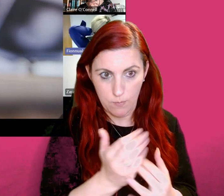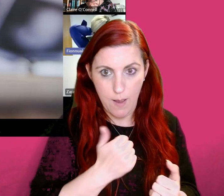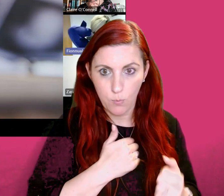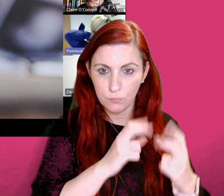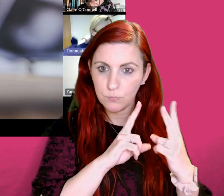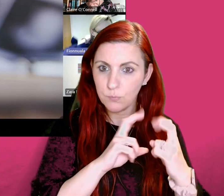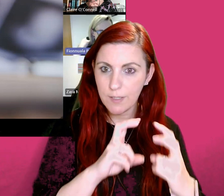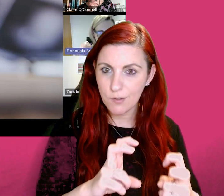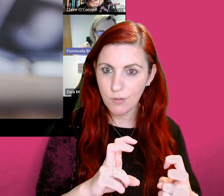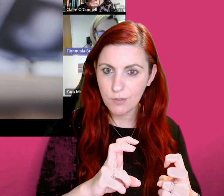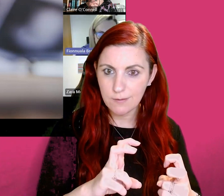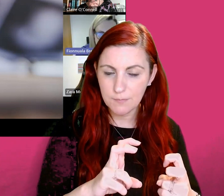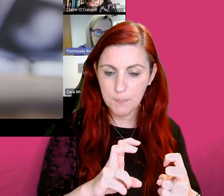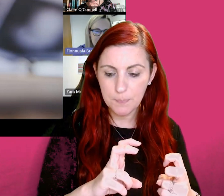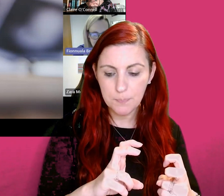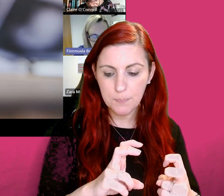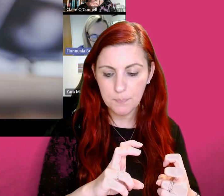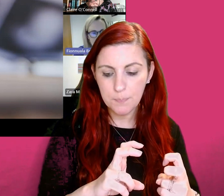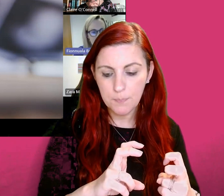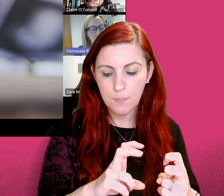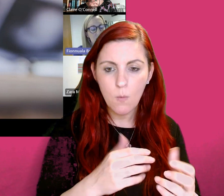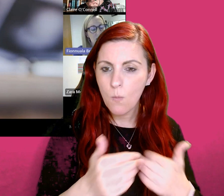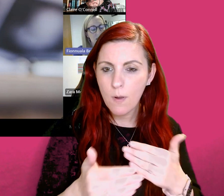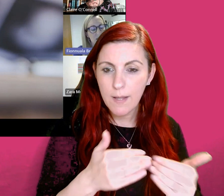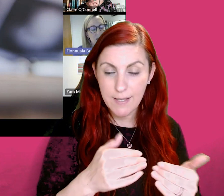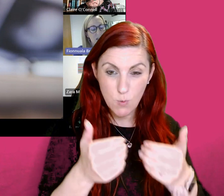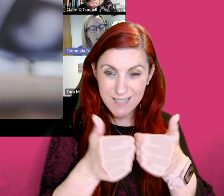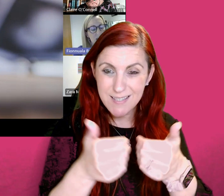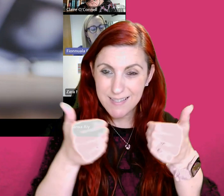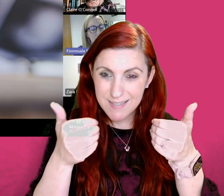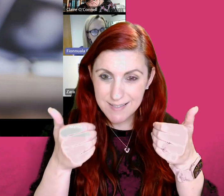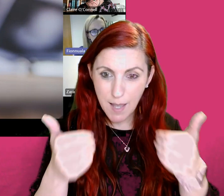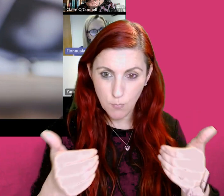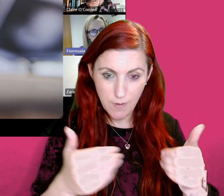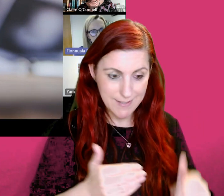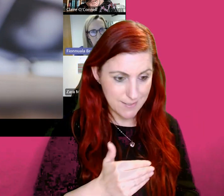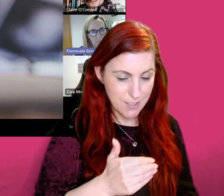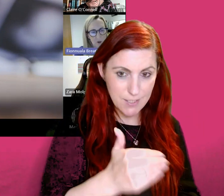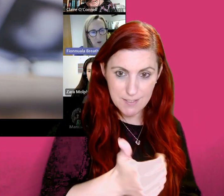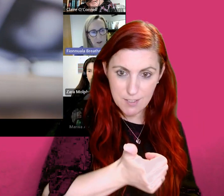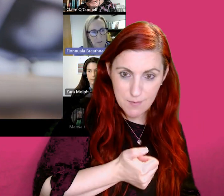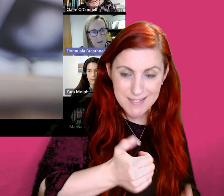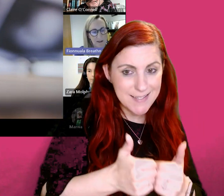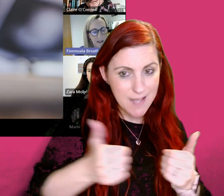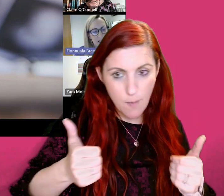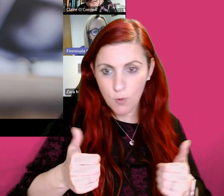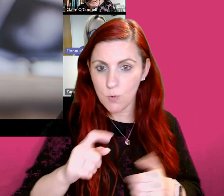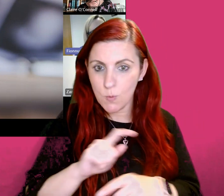clinical field um is to separate out gestational diabetes from type 1 and type two diabetes